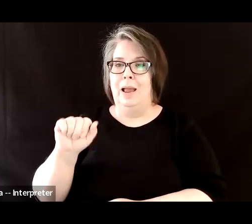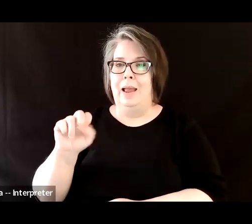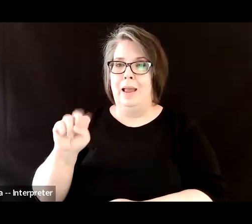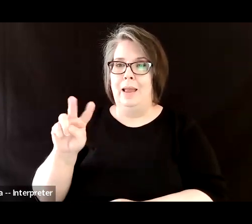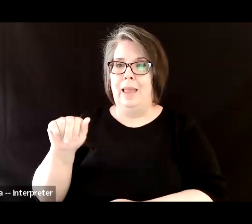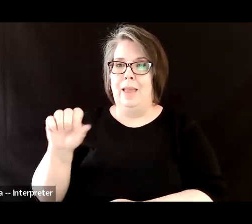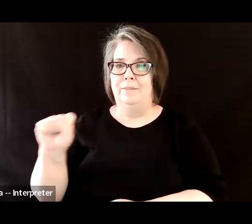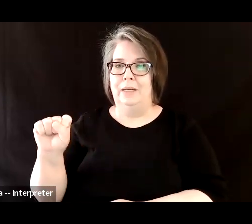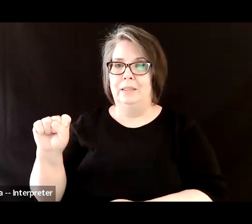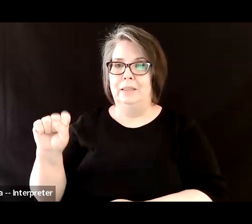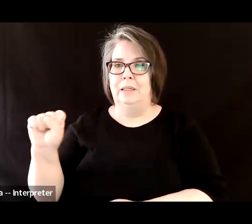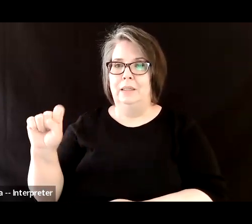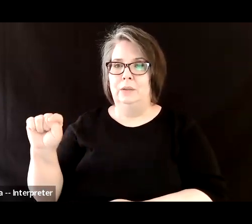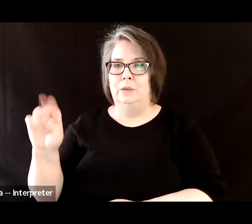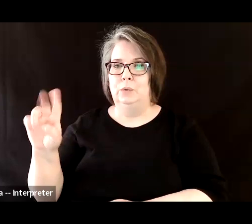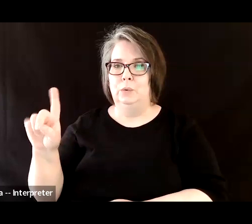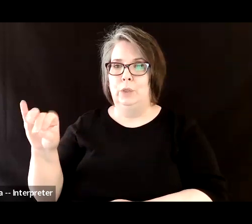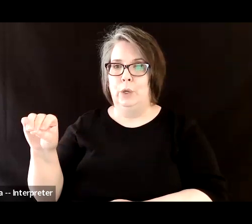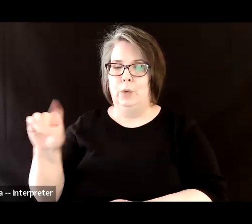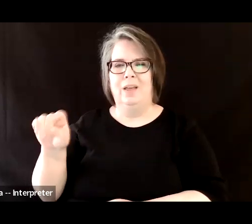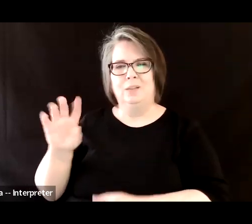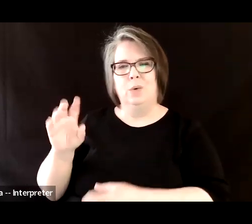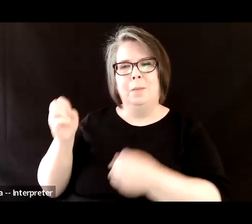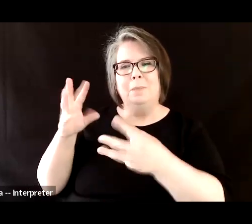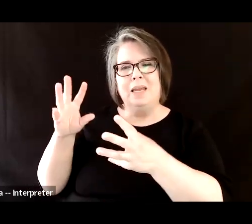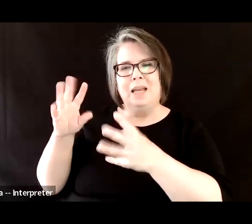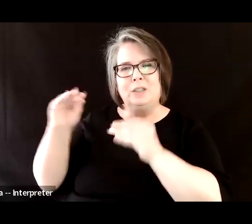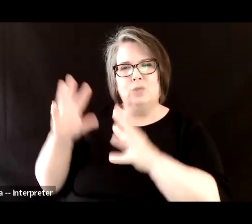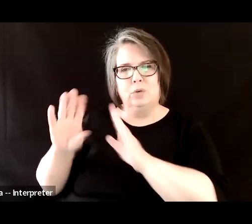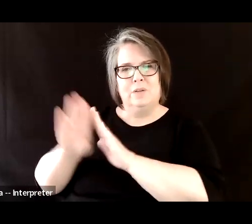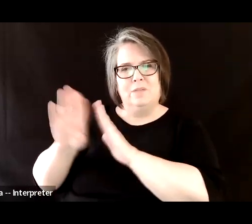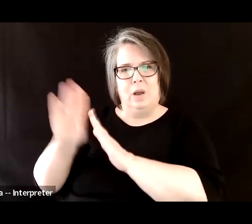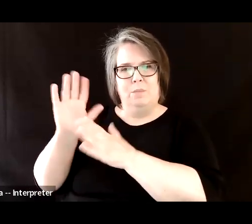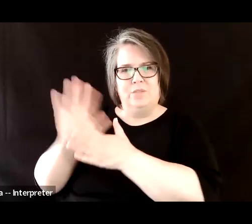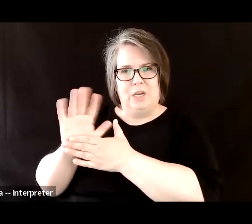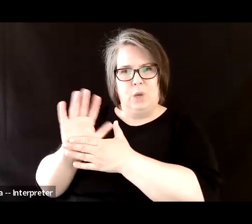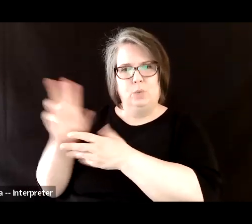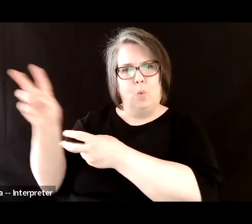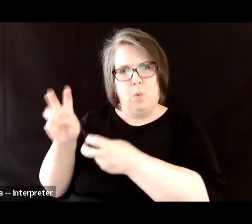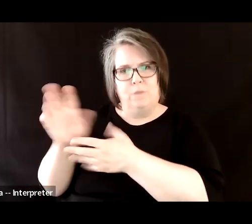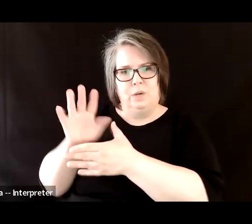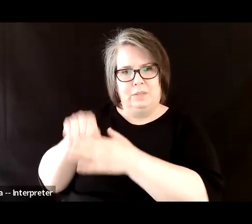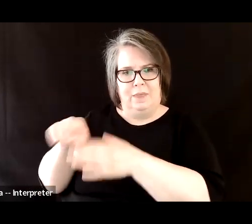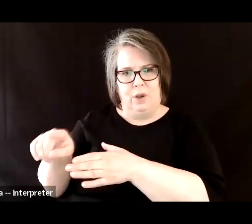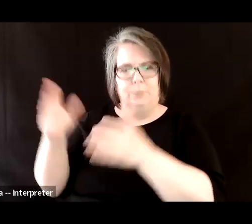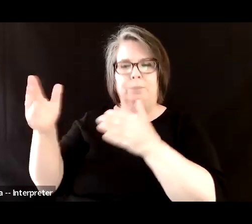our instructors develop their videos or pull videos into their course. That's a player, Microsoft Teams